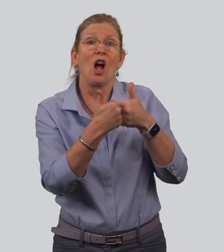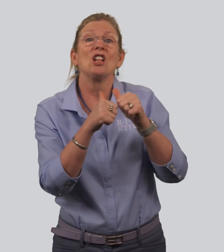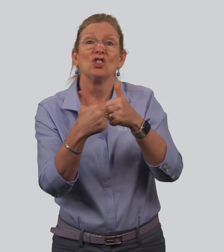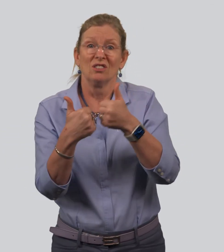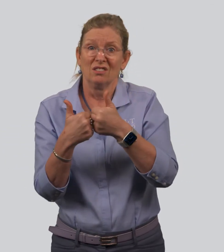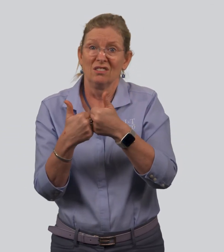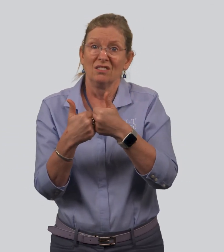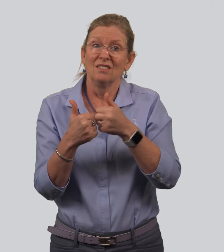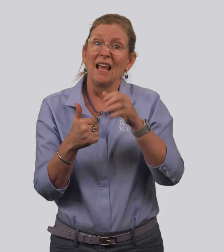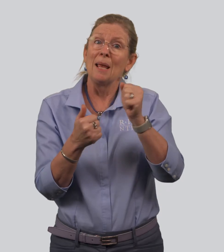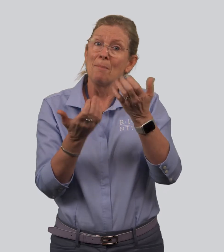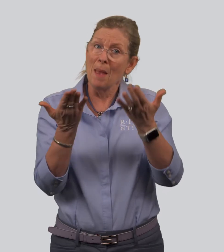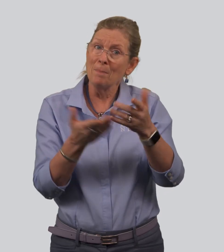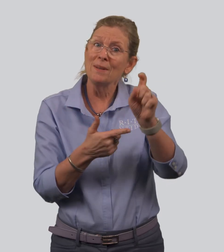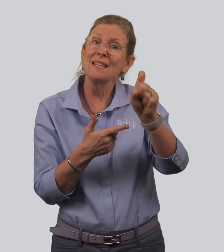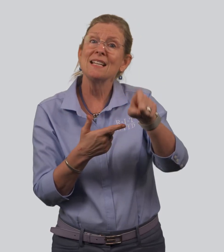due to staffing challenges,